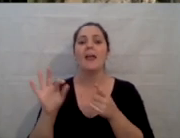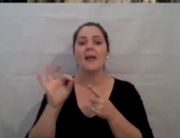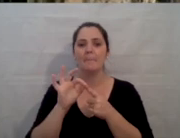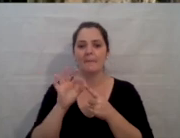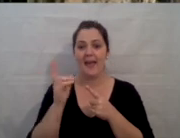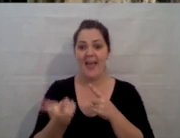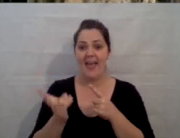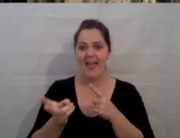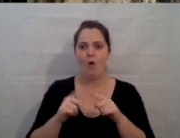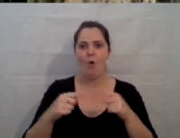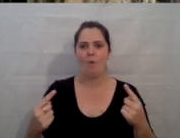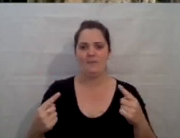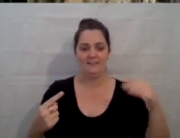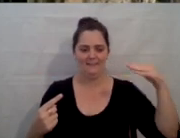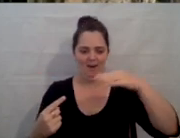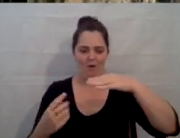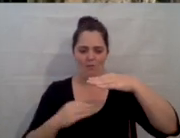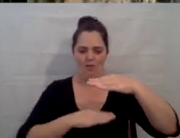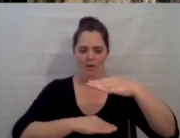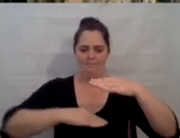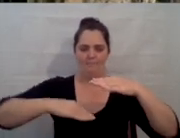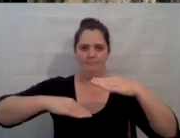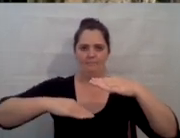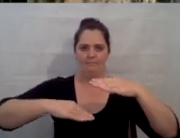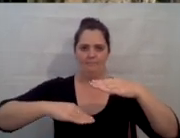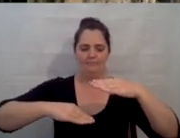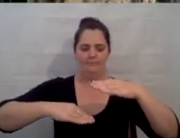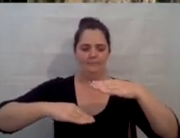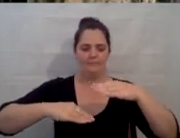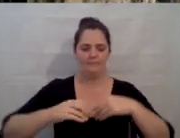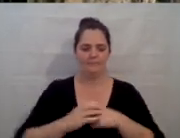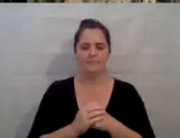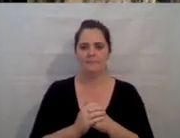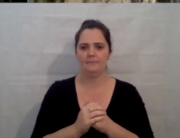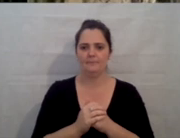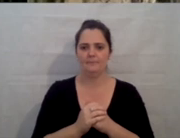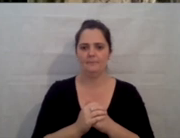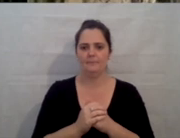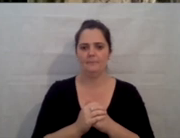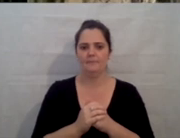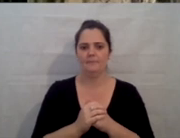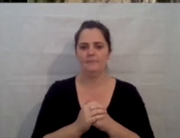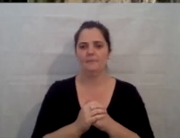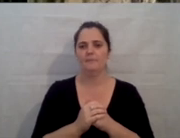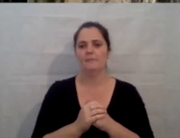direction like that and then the weight-bearing leg is coming – or his non-weight-bearing leg